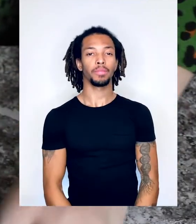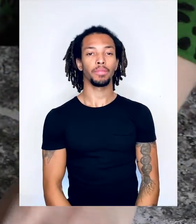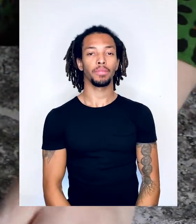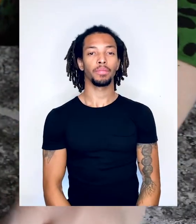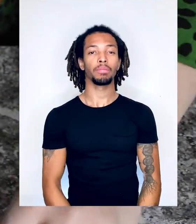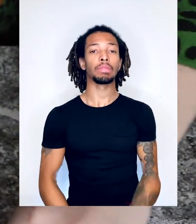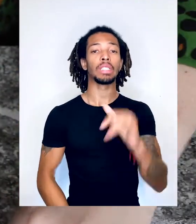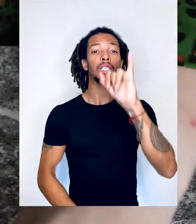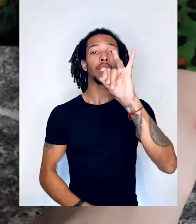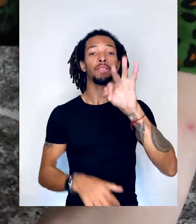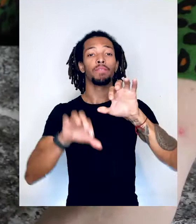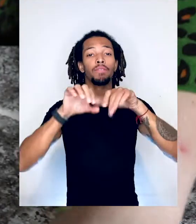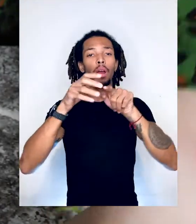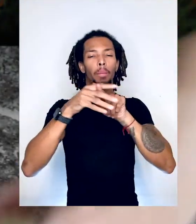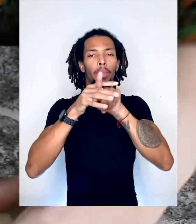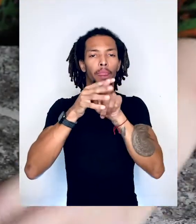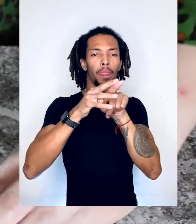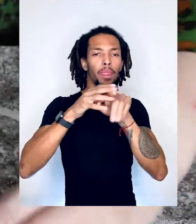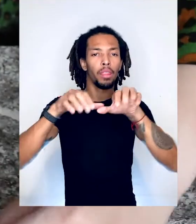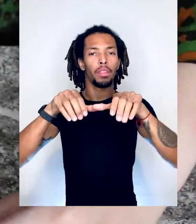Although if they poke through the dough, that's fine, that's what we want.